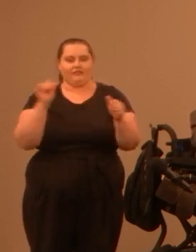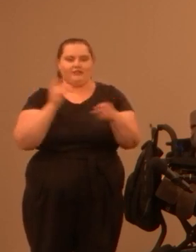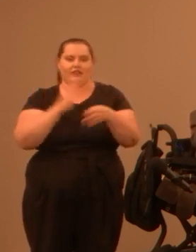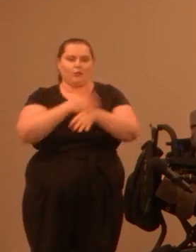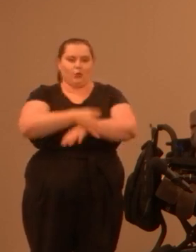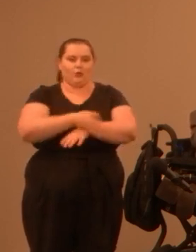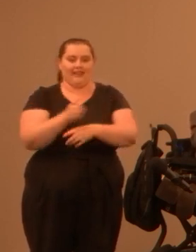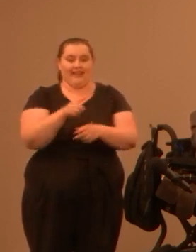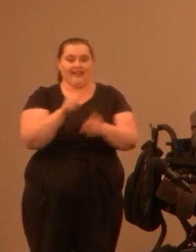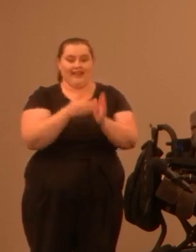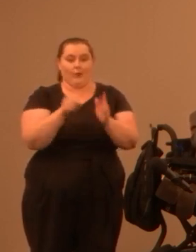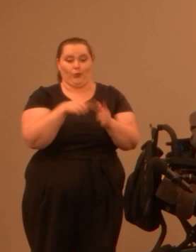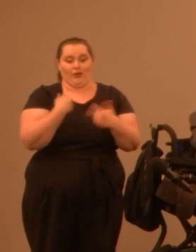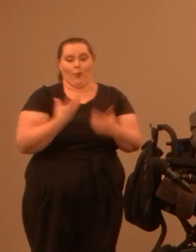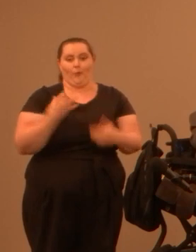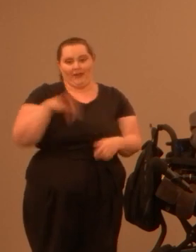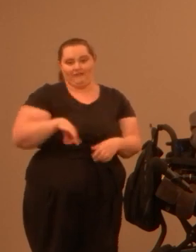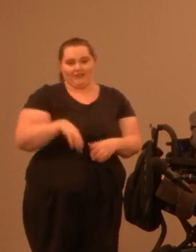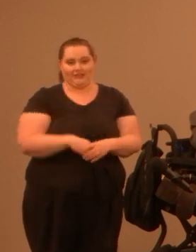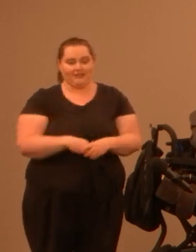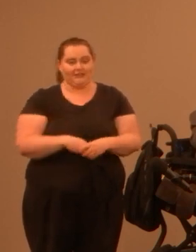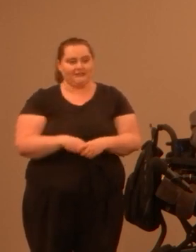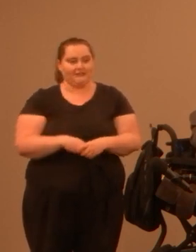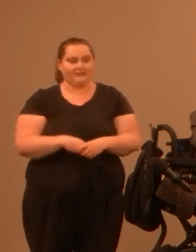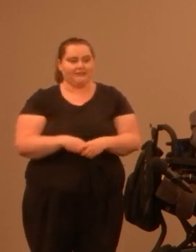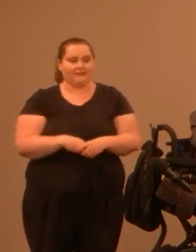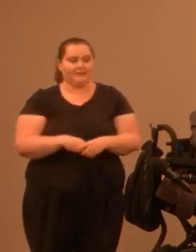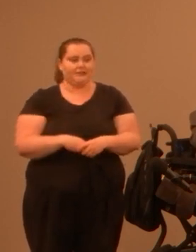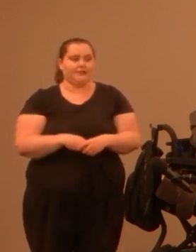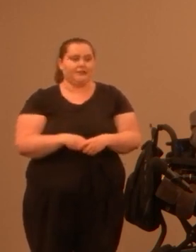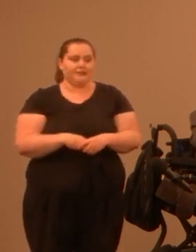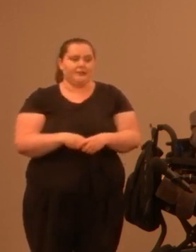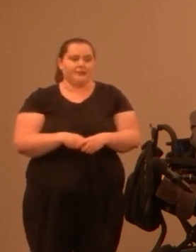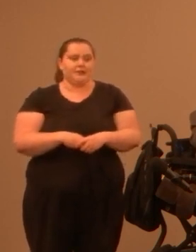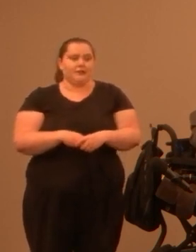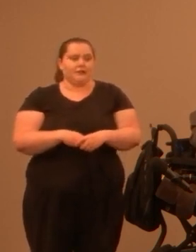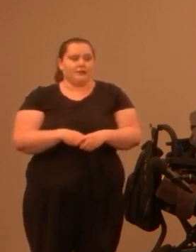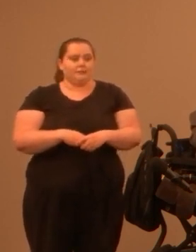benefits from. I think there've been some incredible opportunities